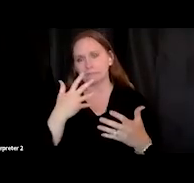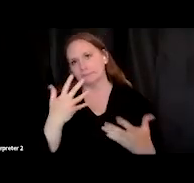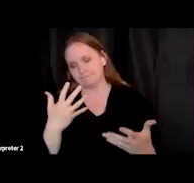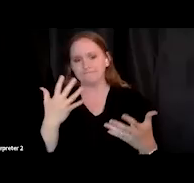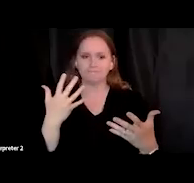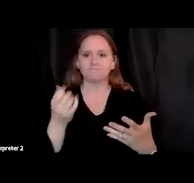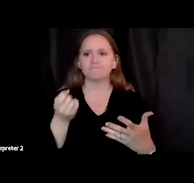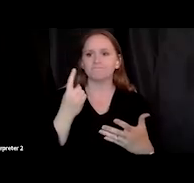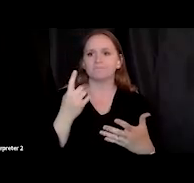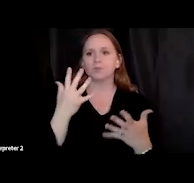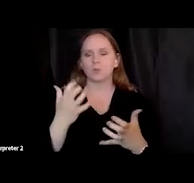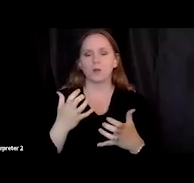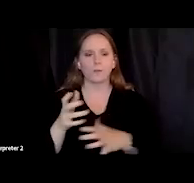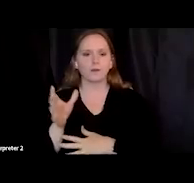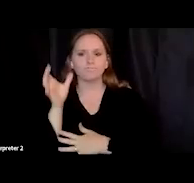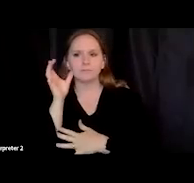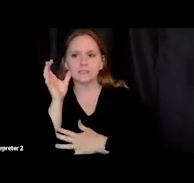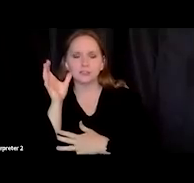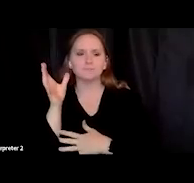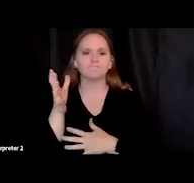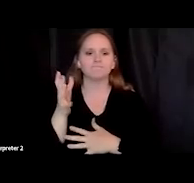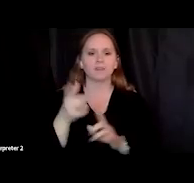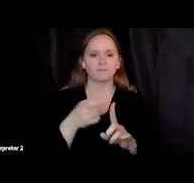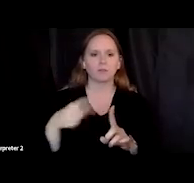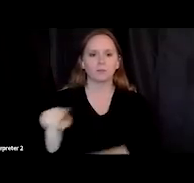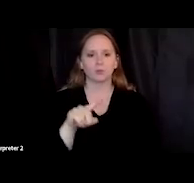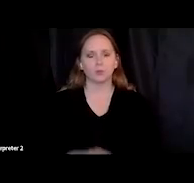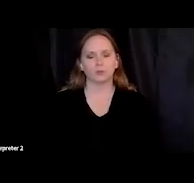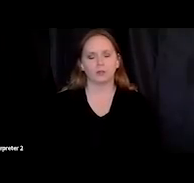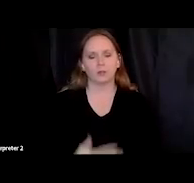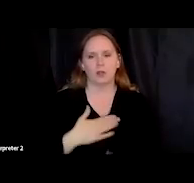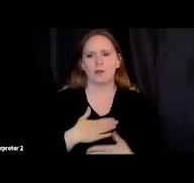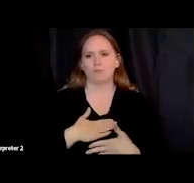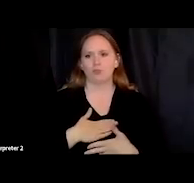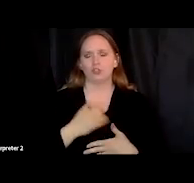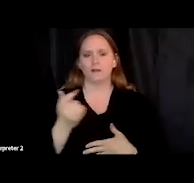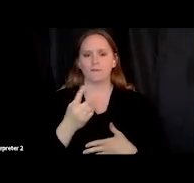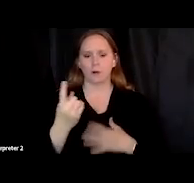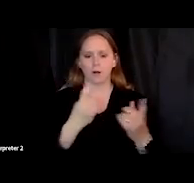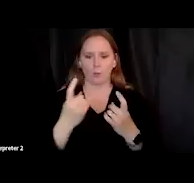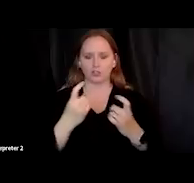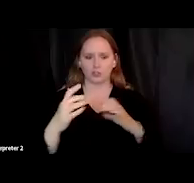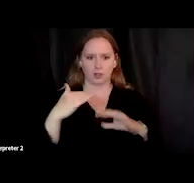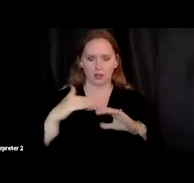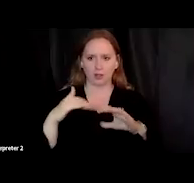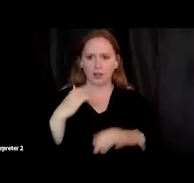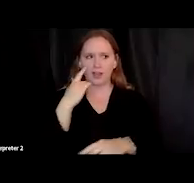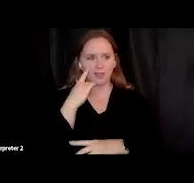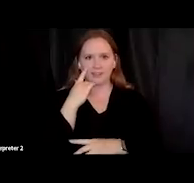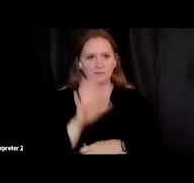We are thankful to all of those who submitted questions before the webinar. I think we received something like 2,000 questions